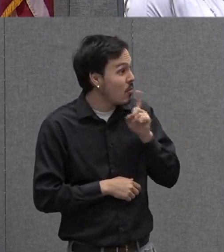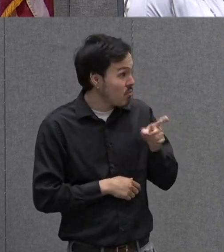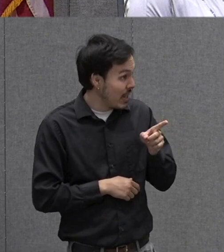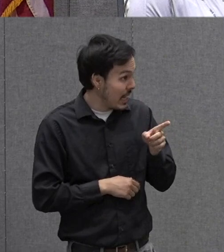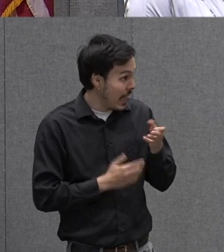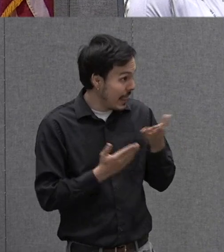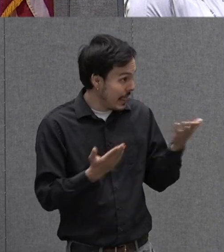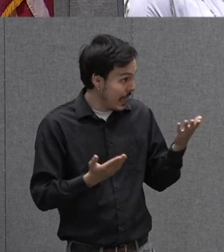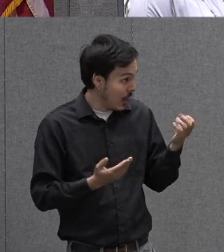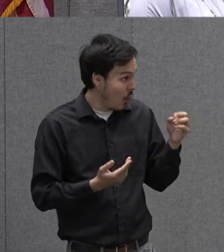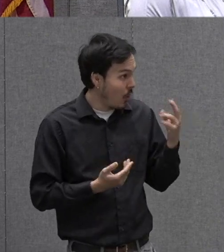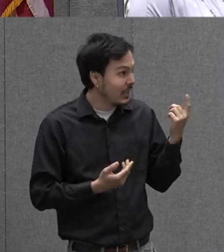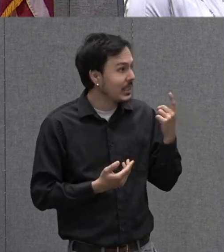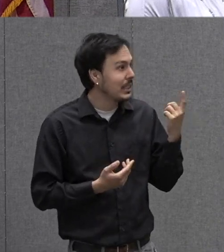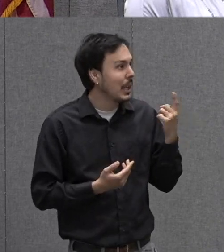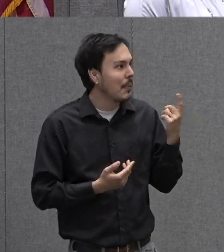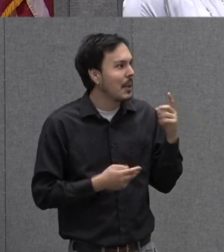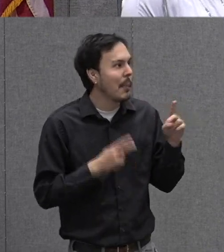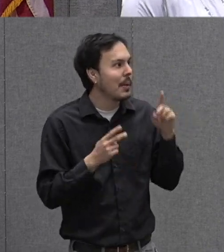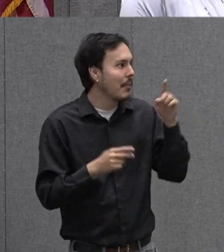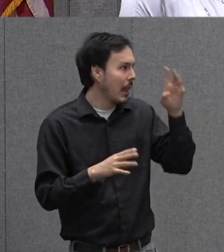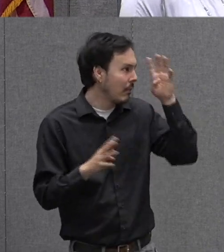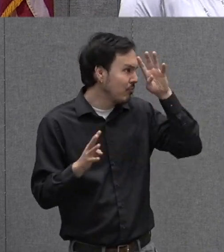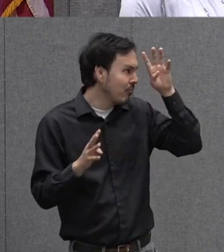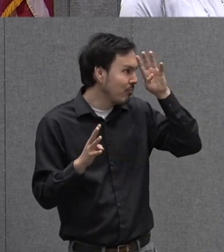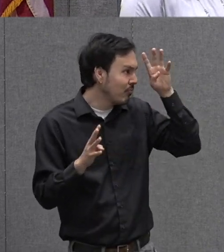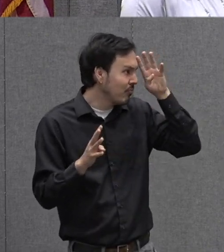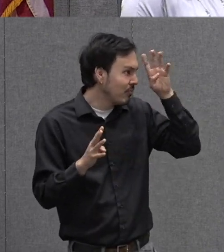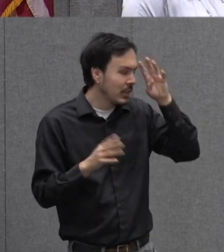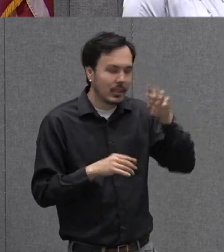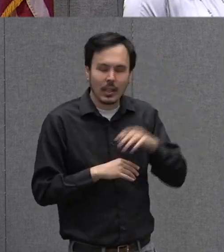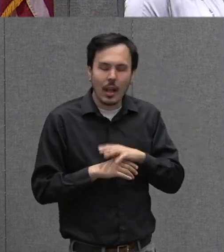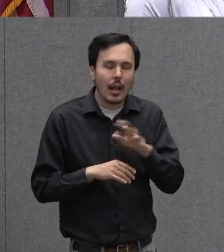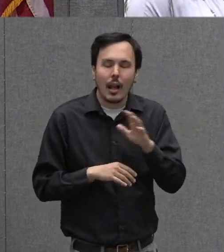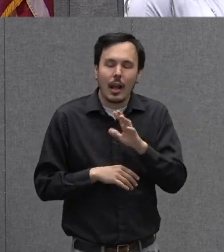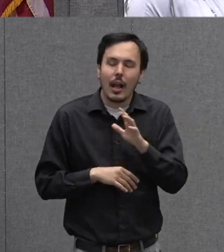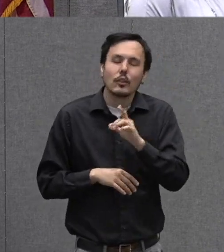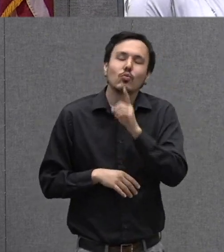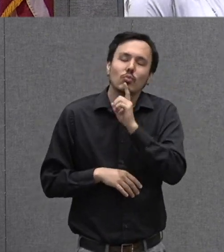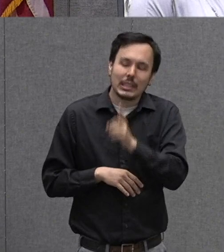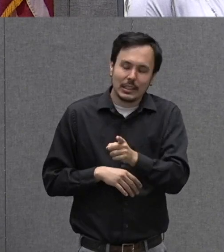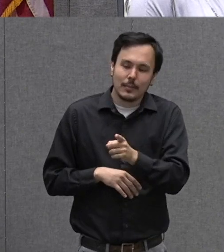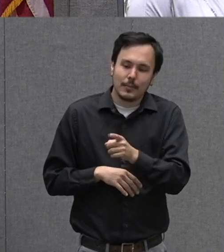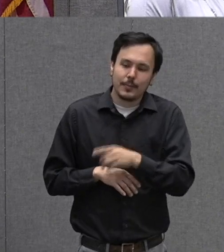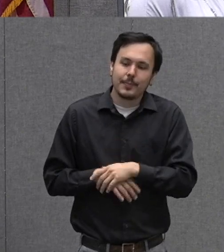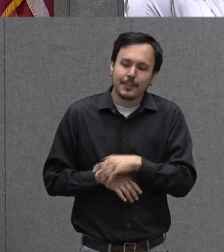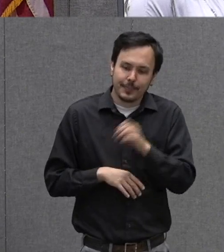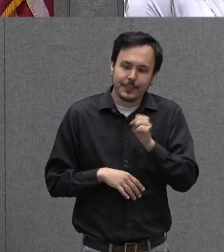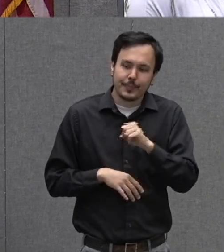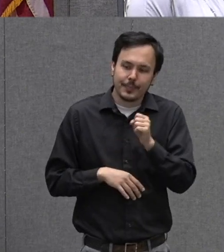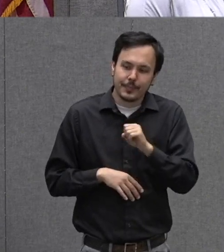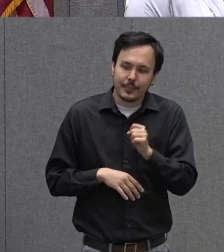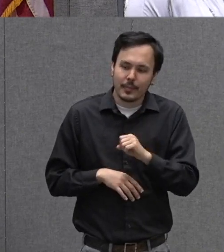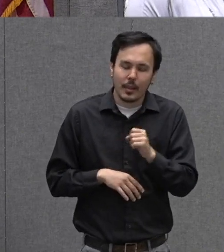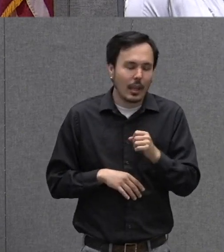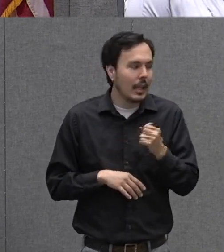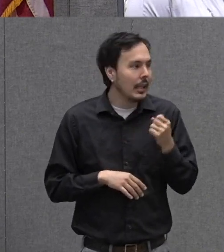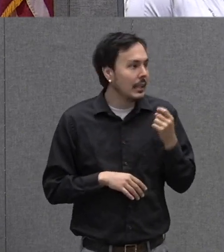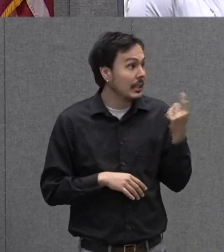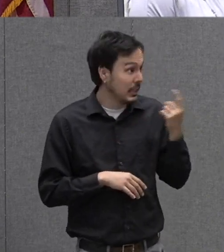or is it something people just dream about? It definitely is. It's a real thing. So something people can touch? Yes. - Okay.